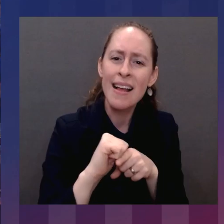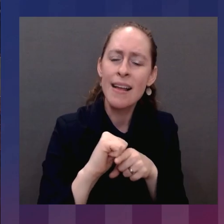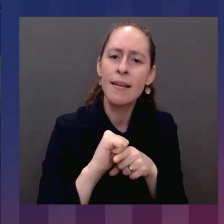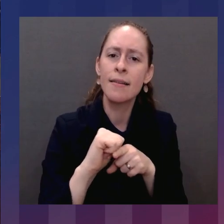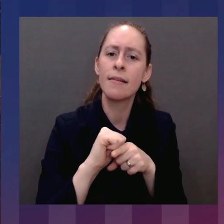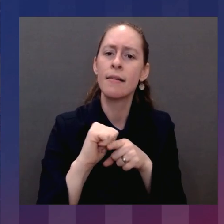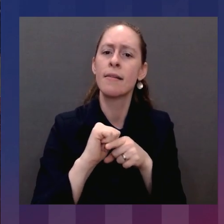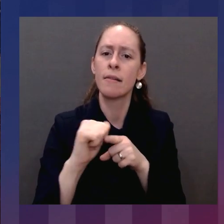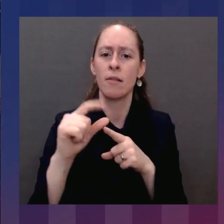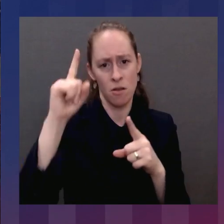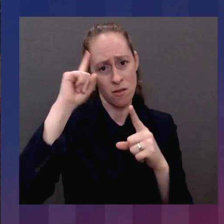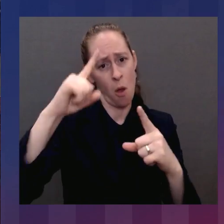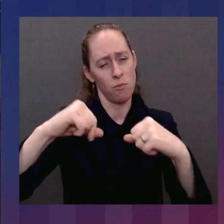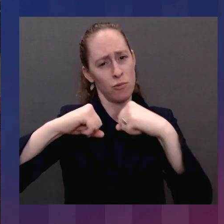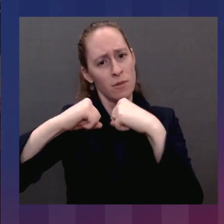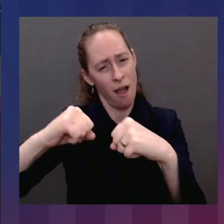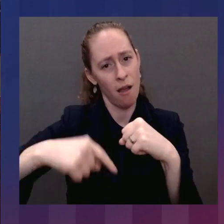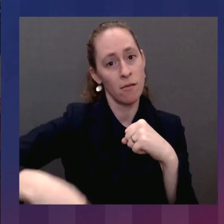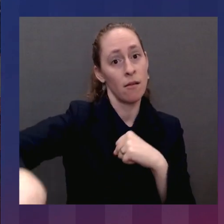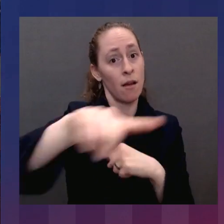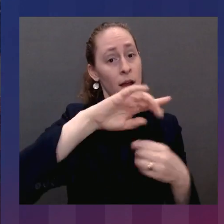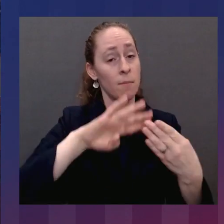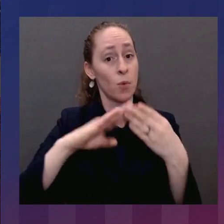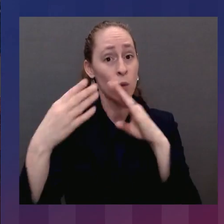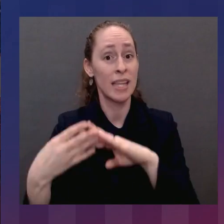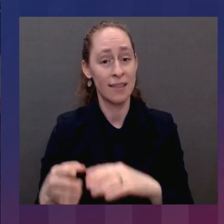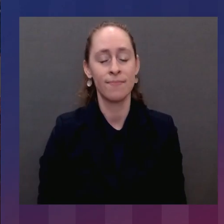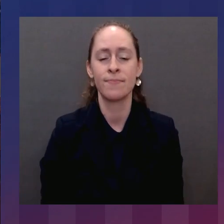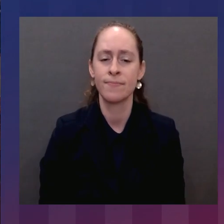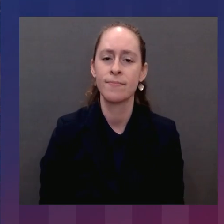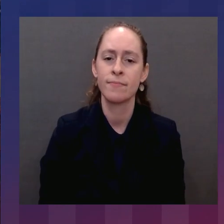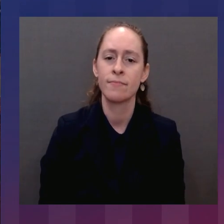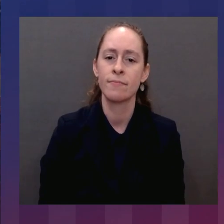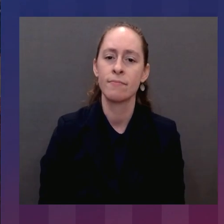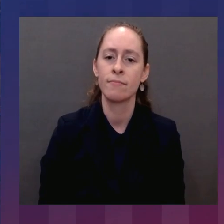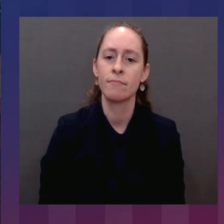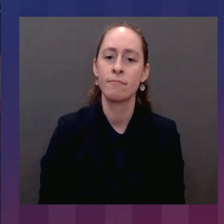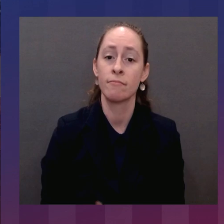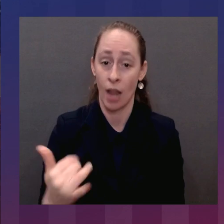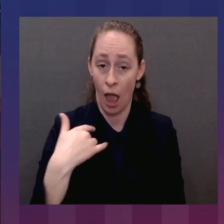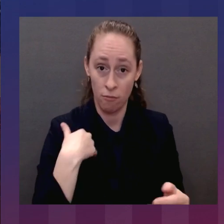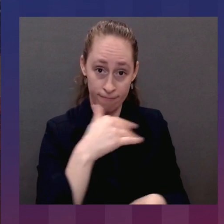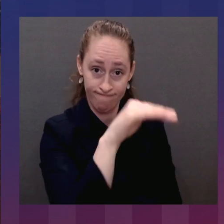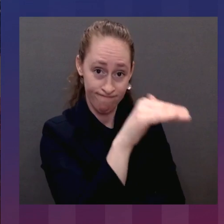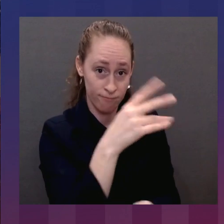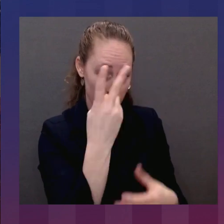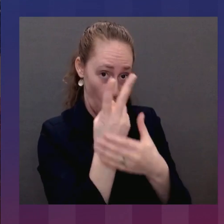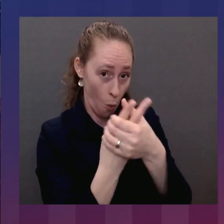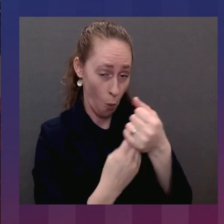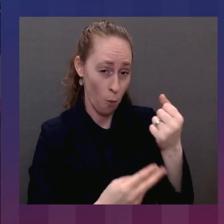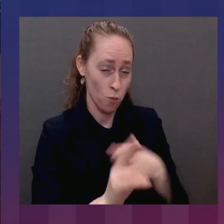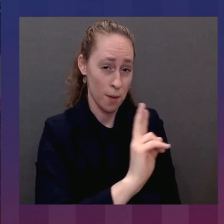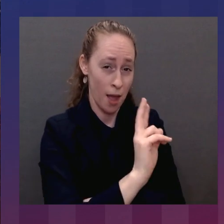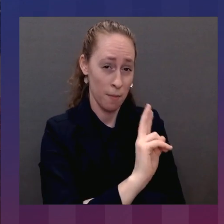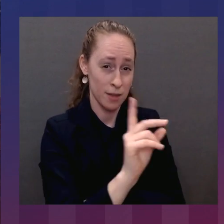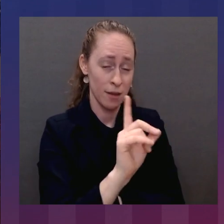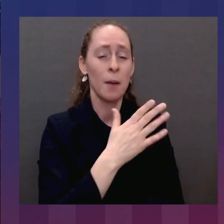I ask Democrats and Republicans alike to pass my budget and keep our neighborhoods safe. And I will keep doing everything in my power